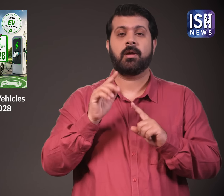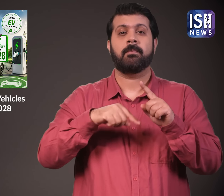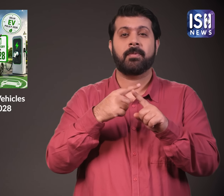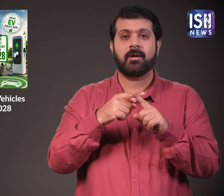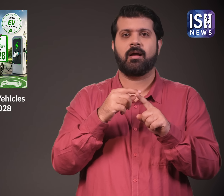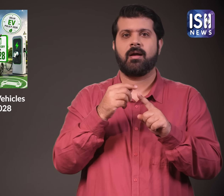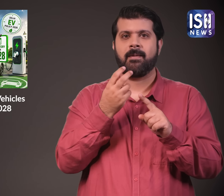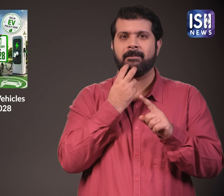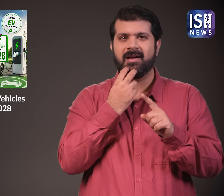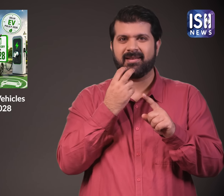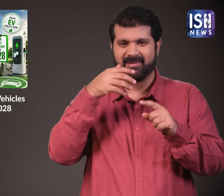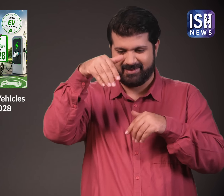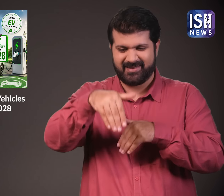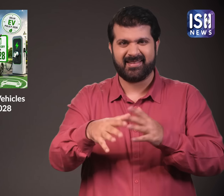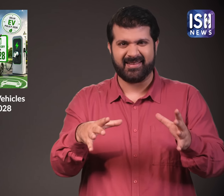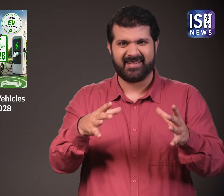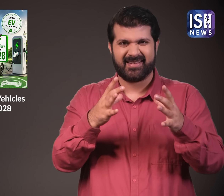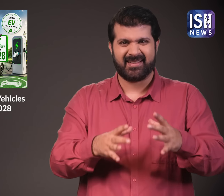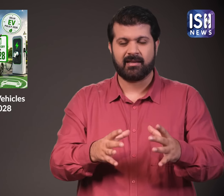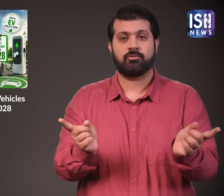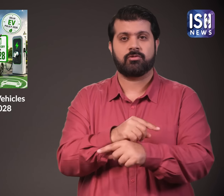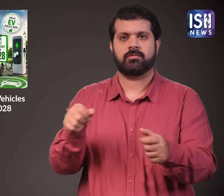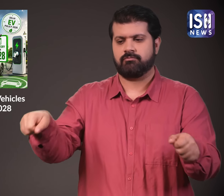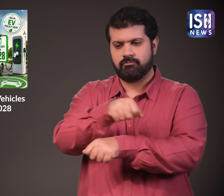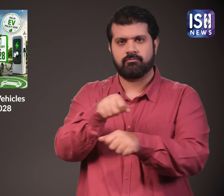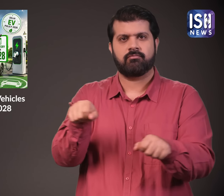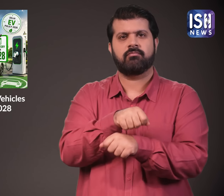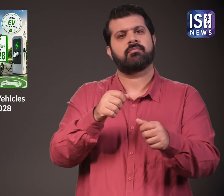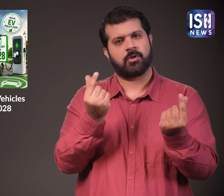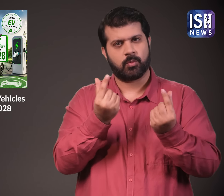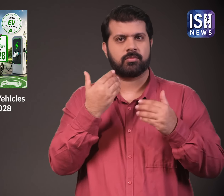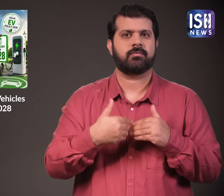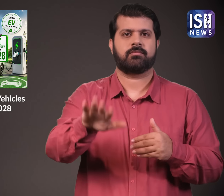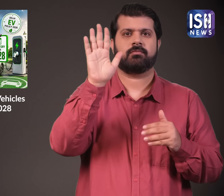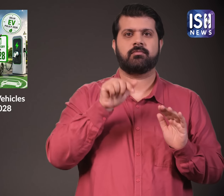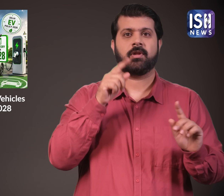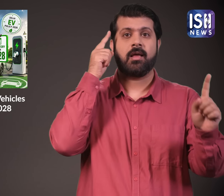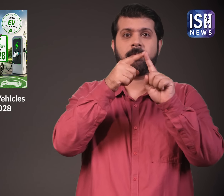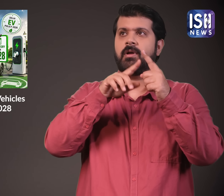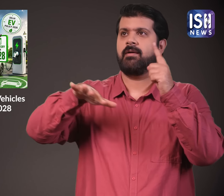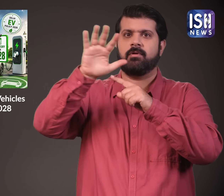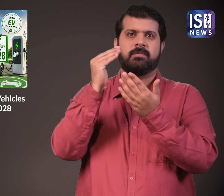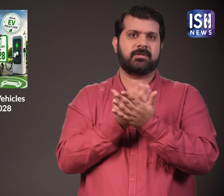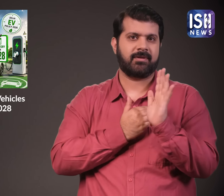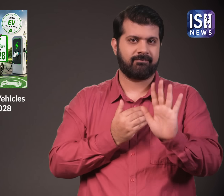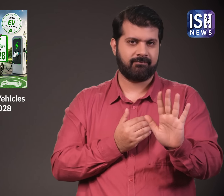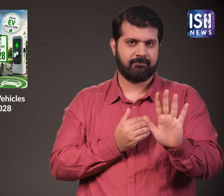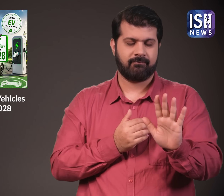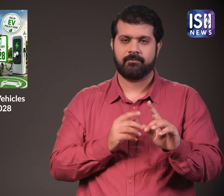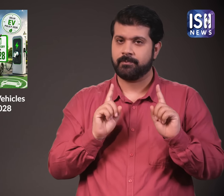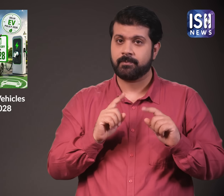It also plans to expand battery-swapping facilities for faster, easier charging and a cleaner environment.